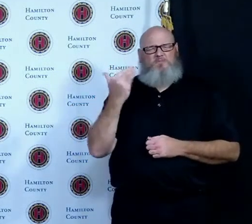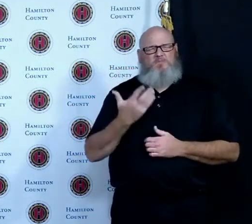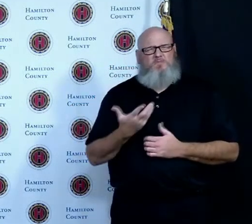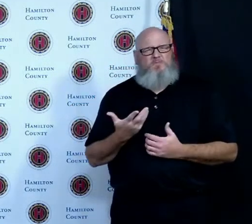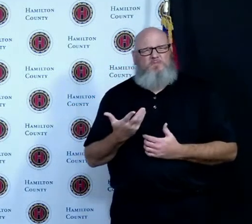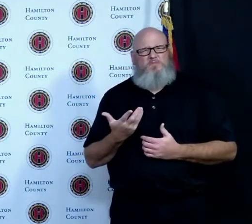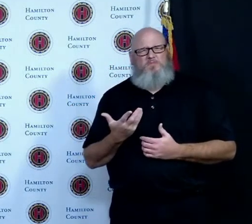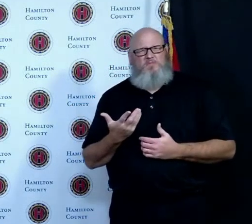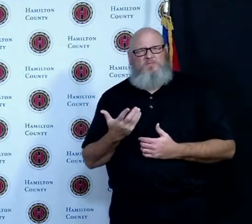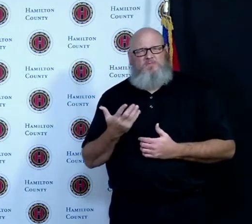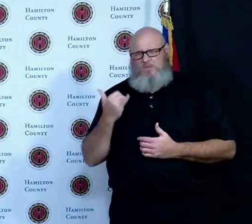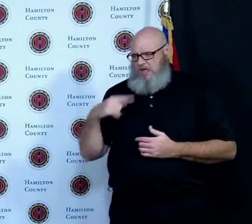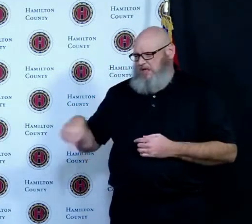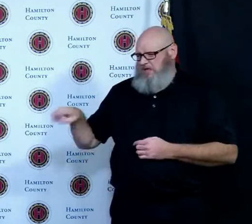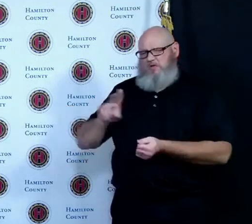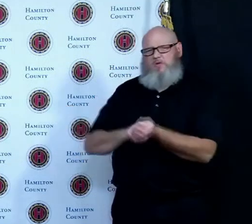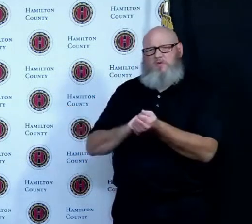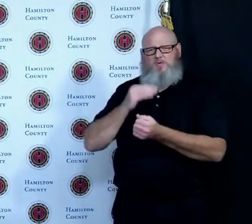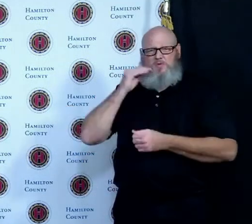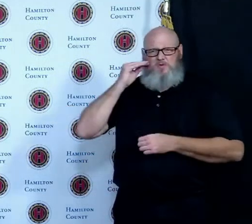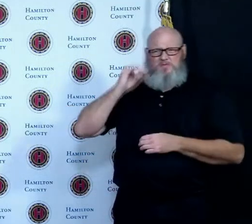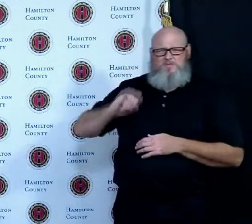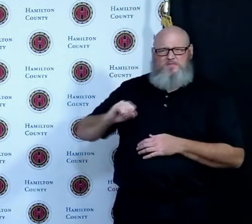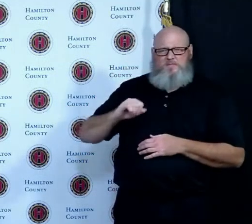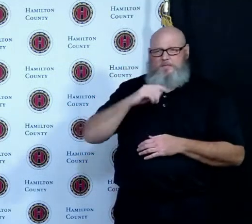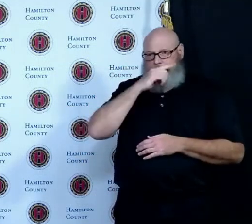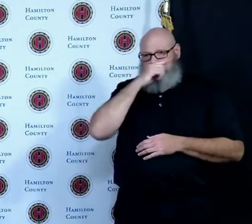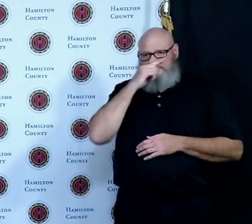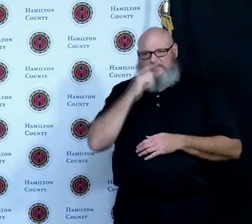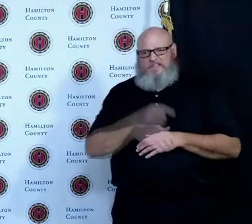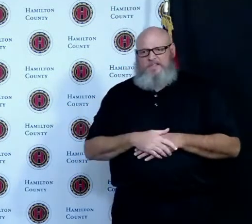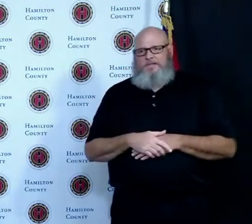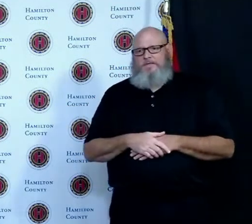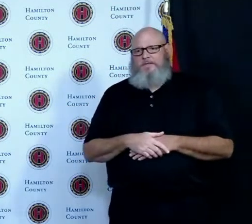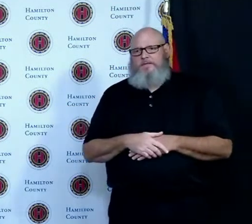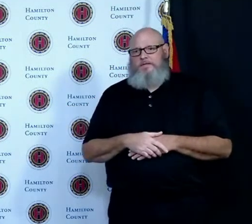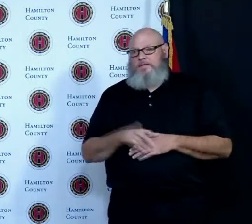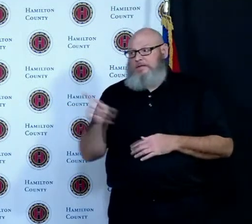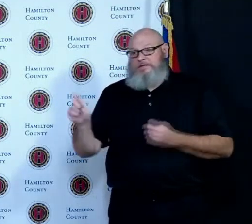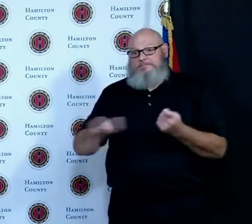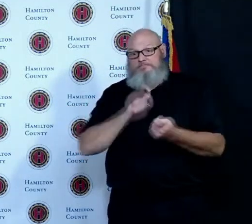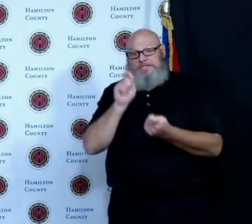I don't have any specific knowledge as to why there might be I think generally we as a